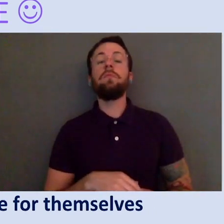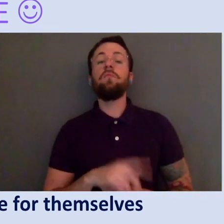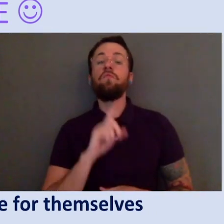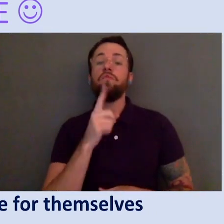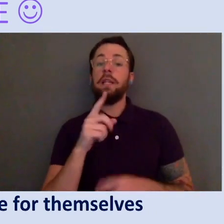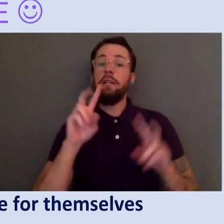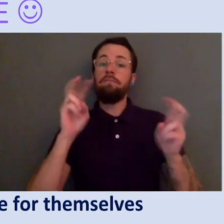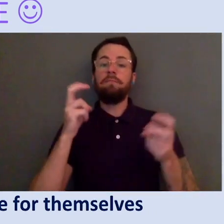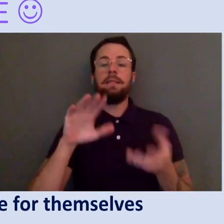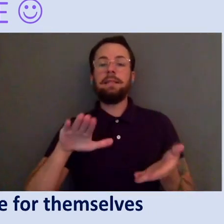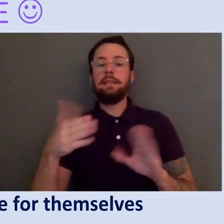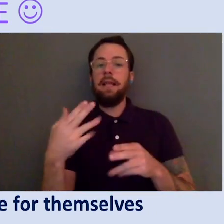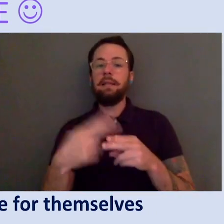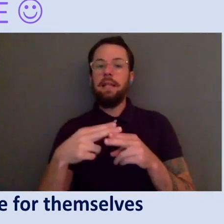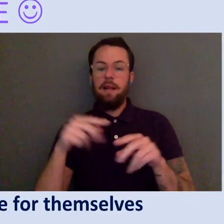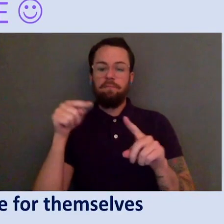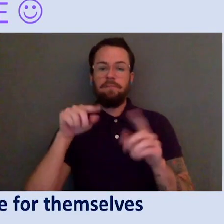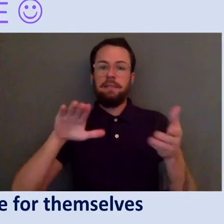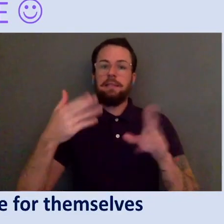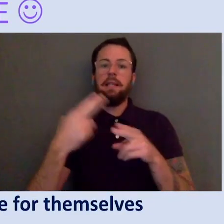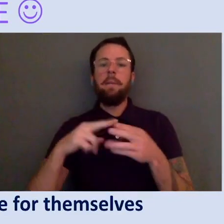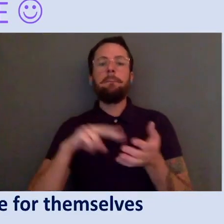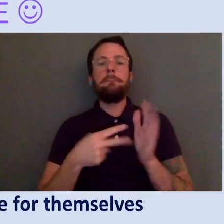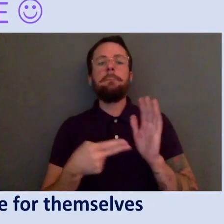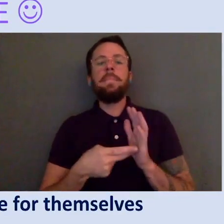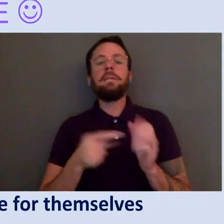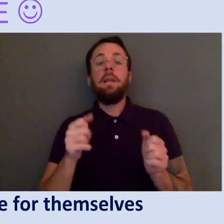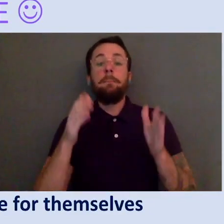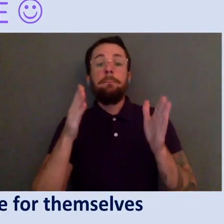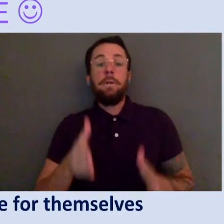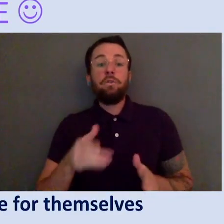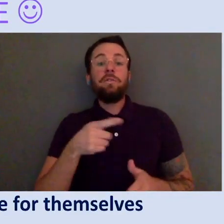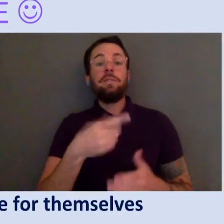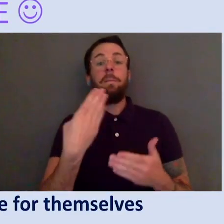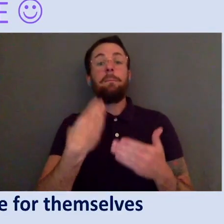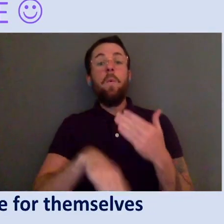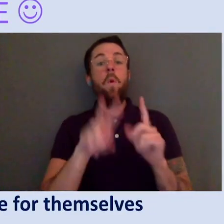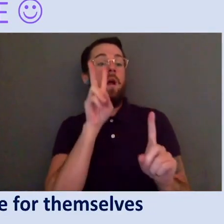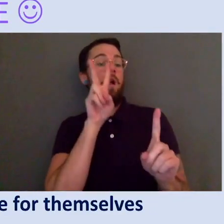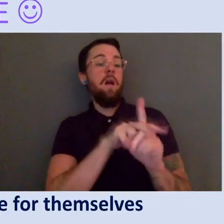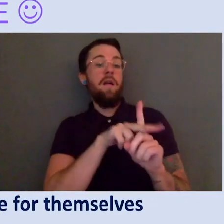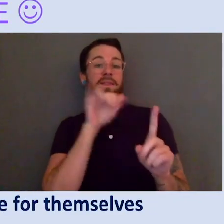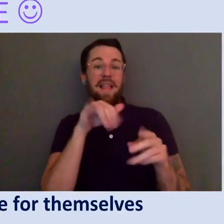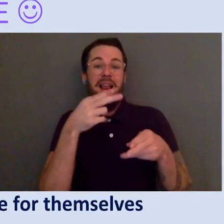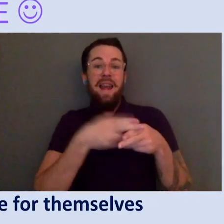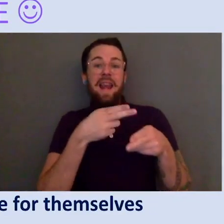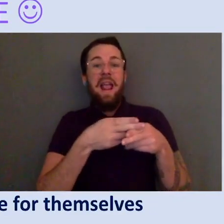The way ins which we can avoid those harmful words. The first term I will mention is a dead name.